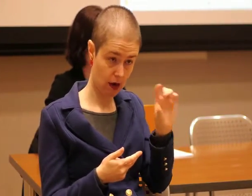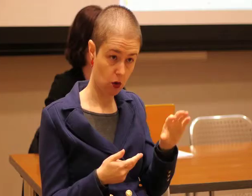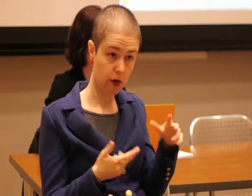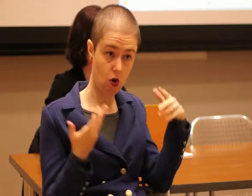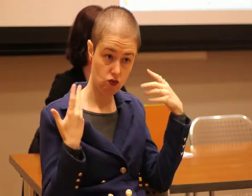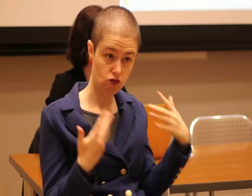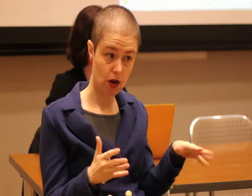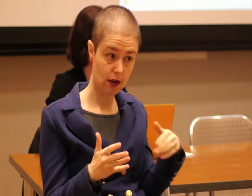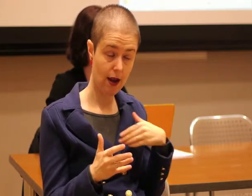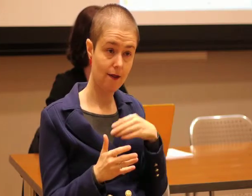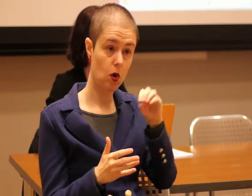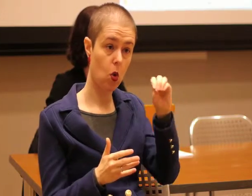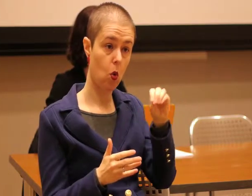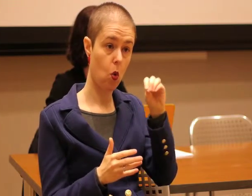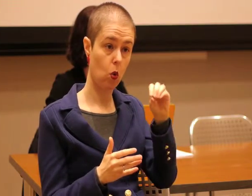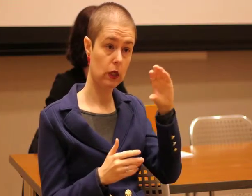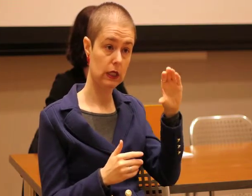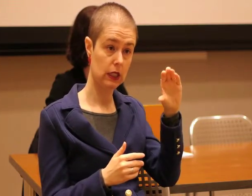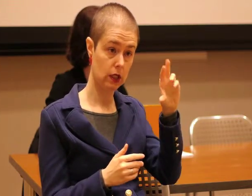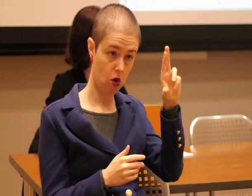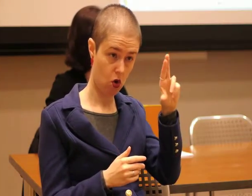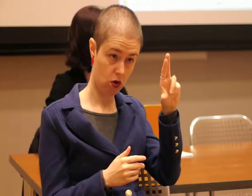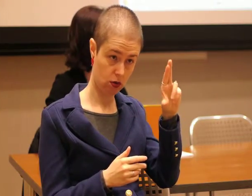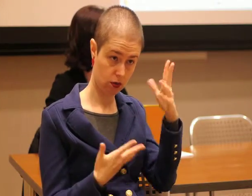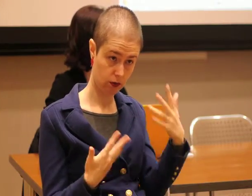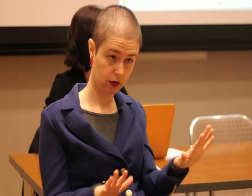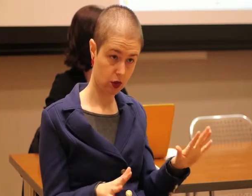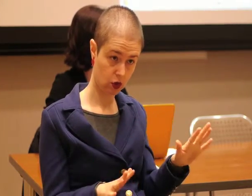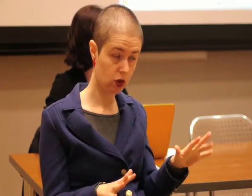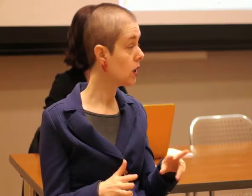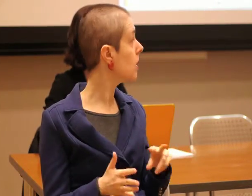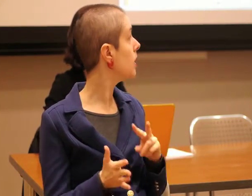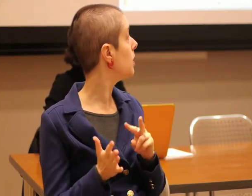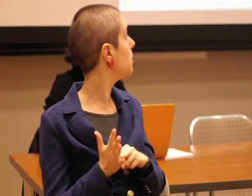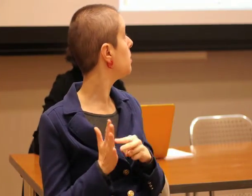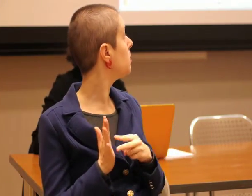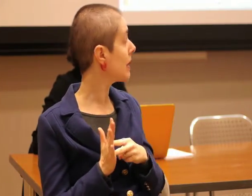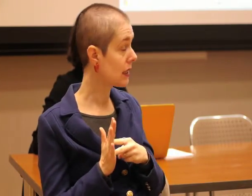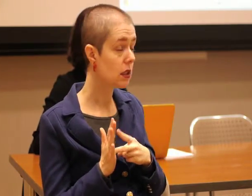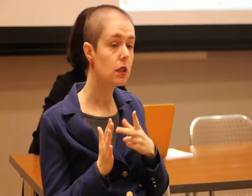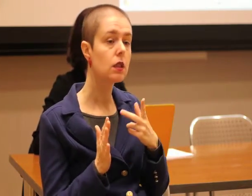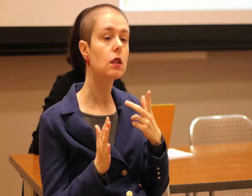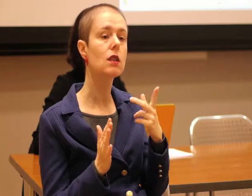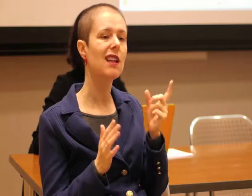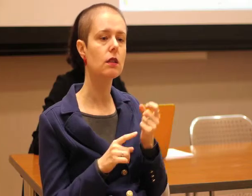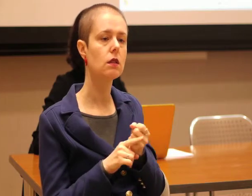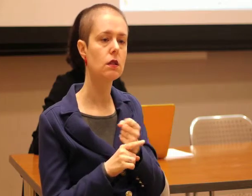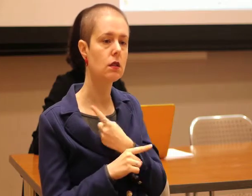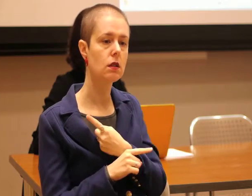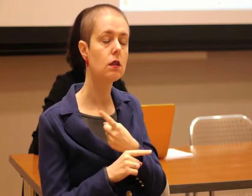what we call OCR'd. In other wo rds, is a screen reader going to be able